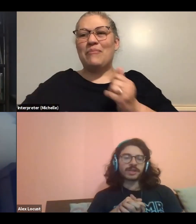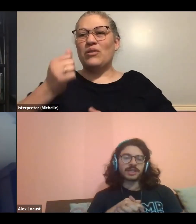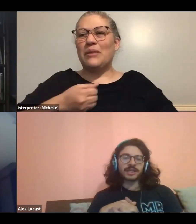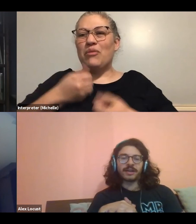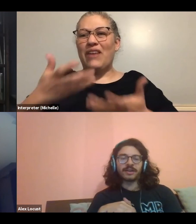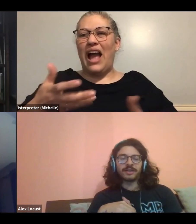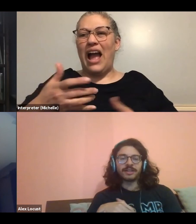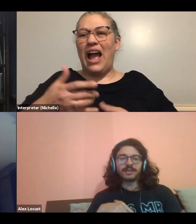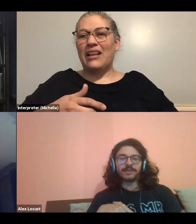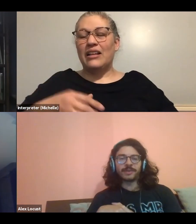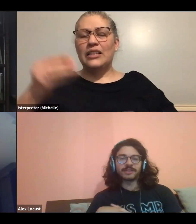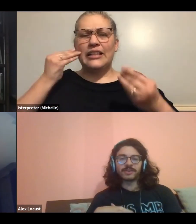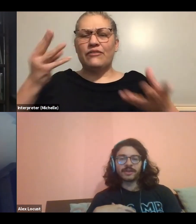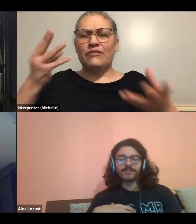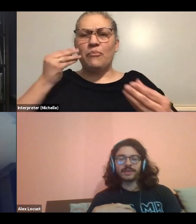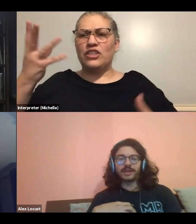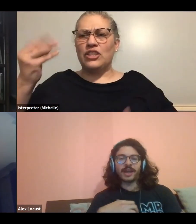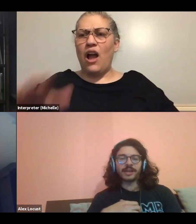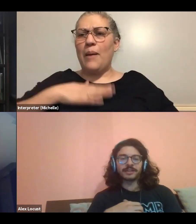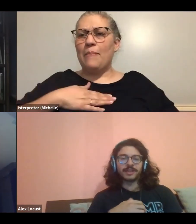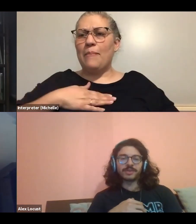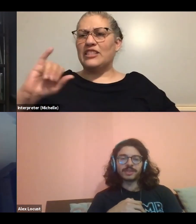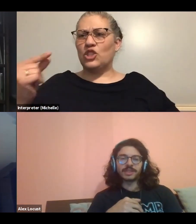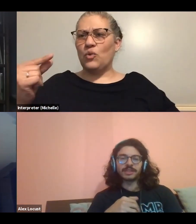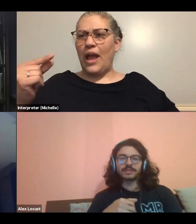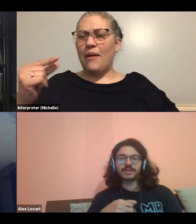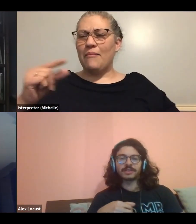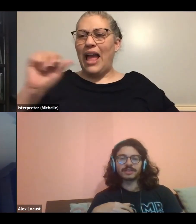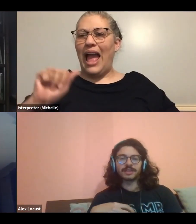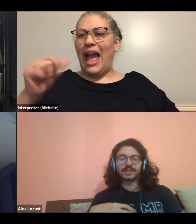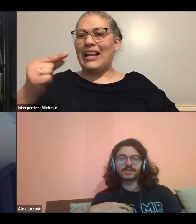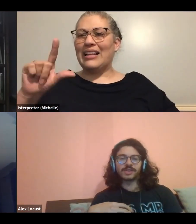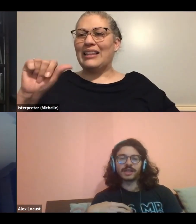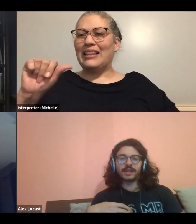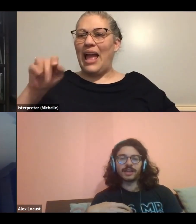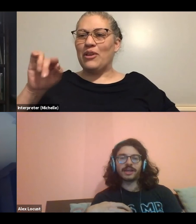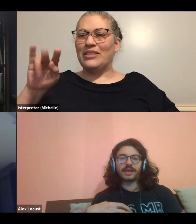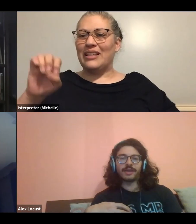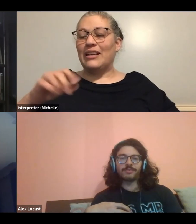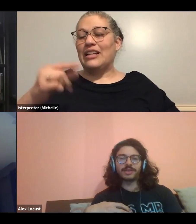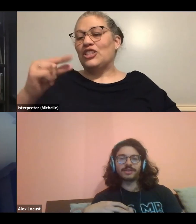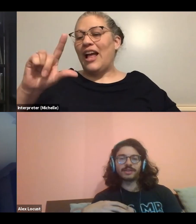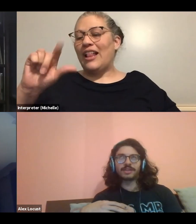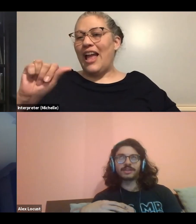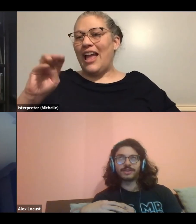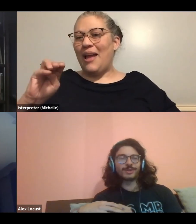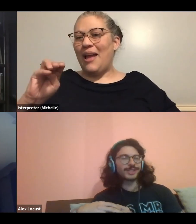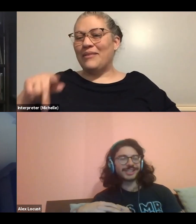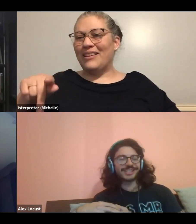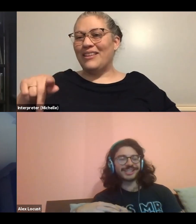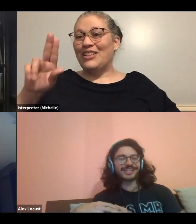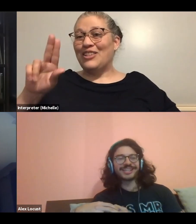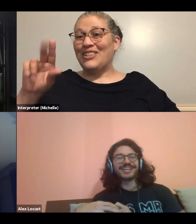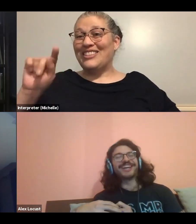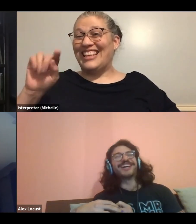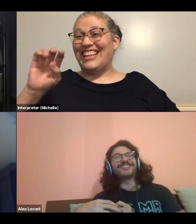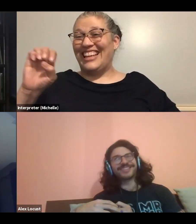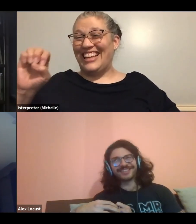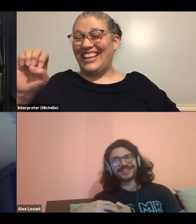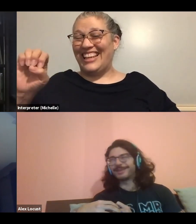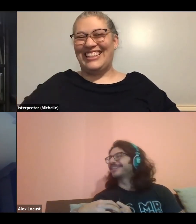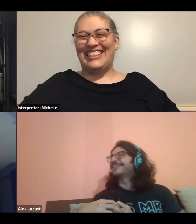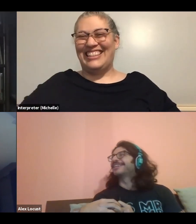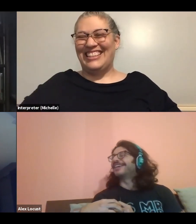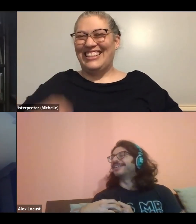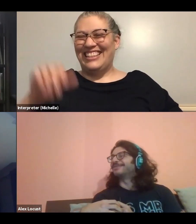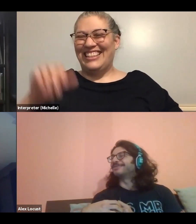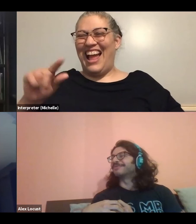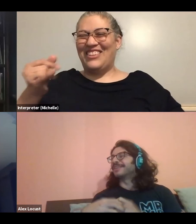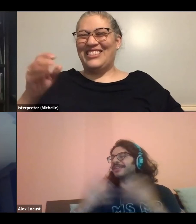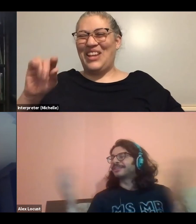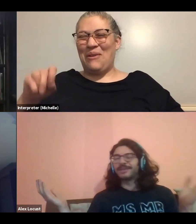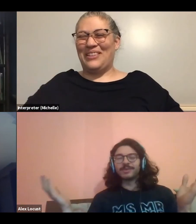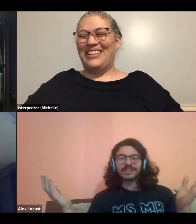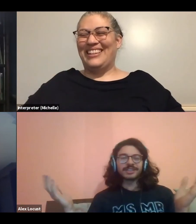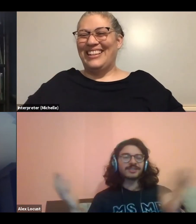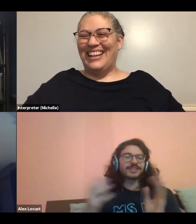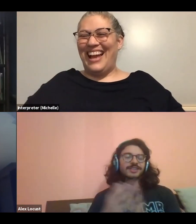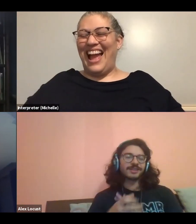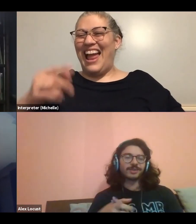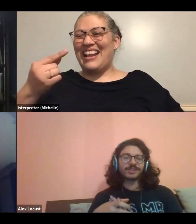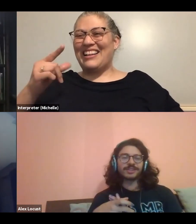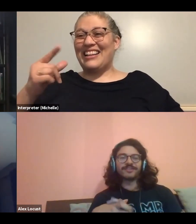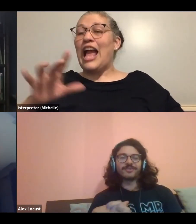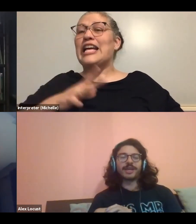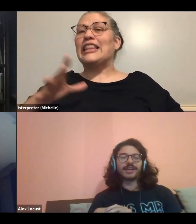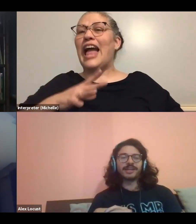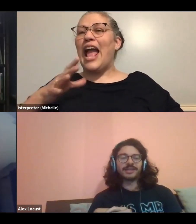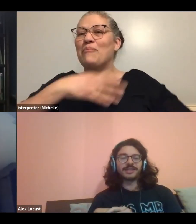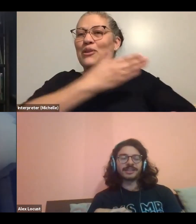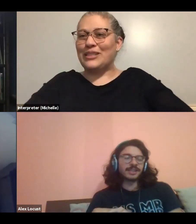Alex Locust: Promoting disability justice with a sense of flair and flamboyant I love organizing I love convening of bringing people together in person and have hosted my workshops build the disability.